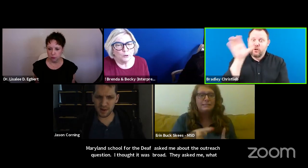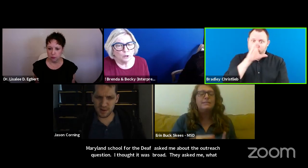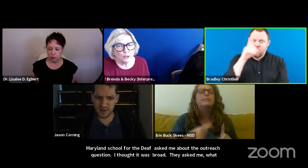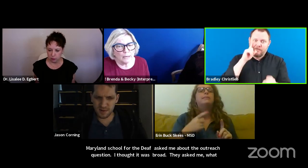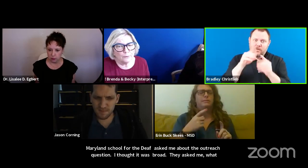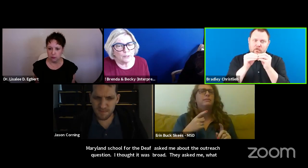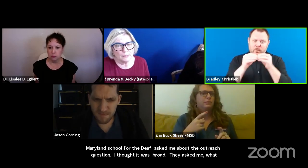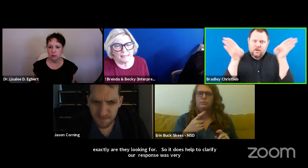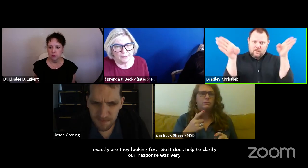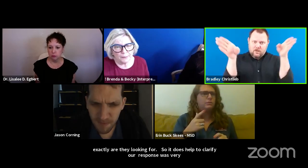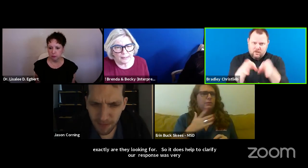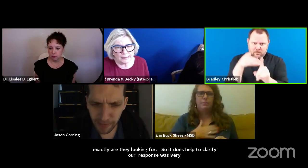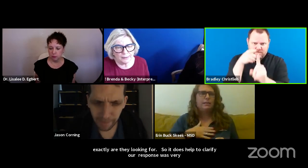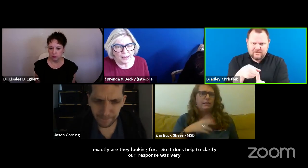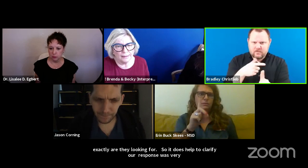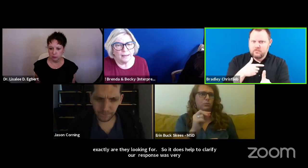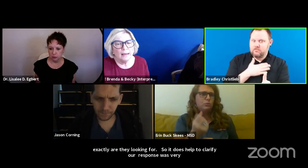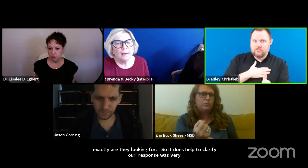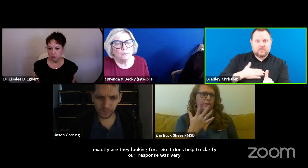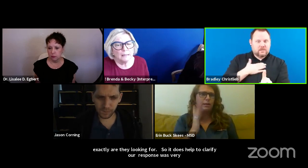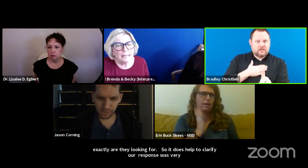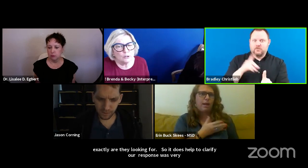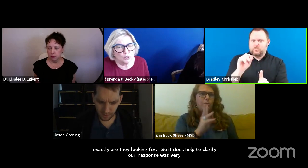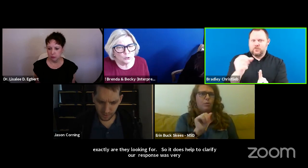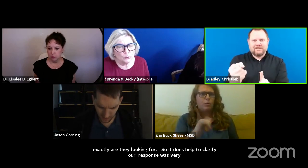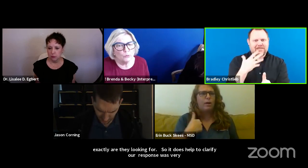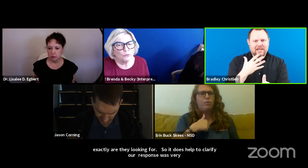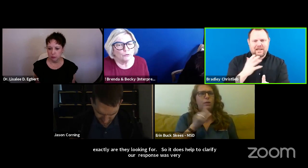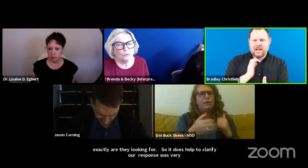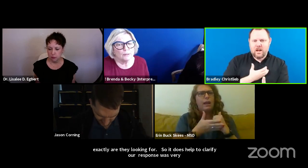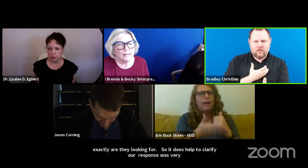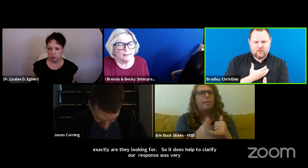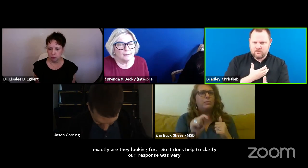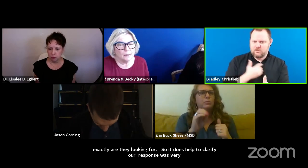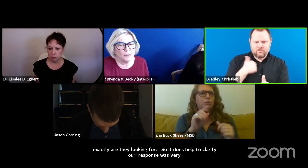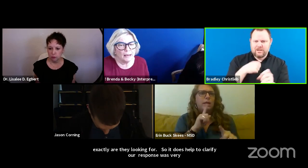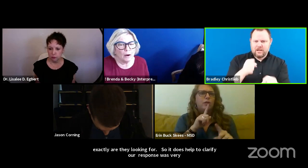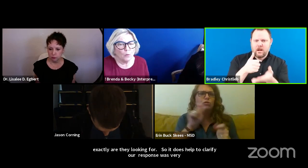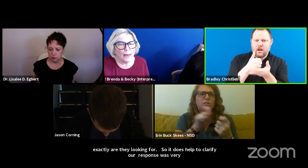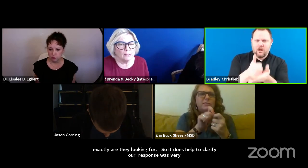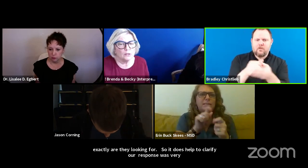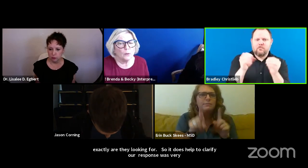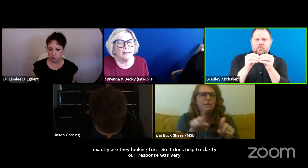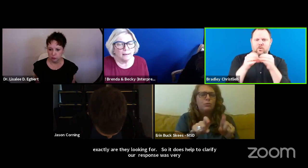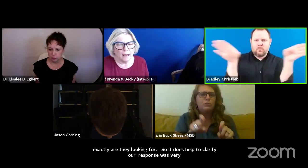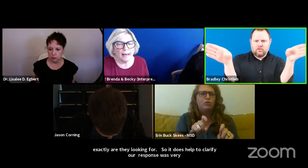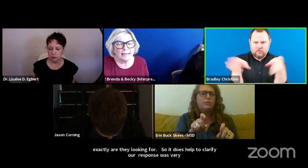are looking for specifics, then please do send something our way so we can -- I can